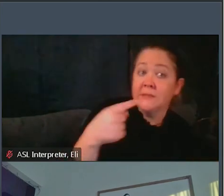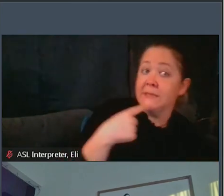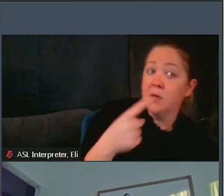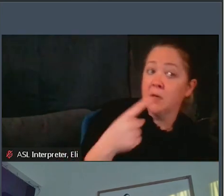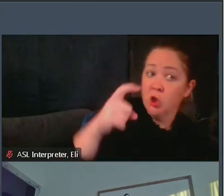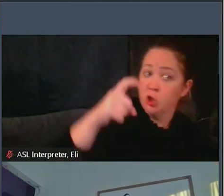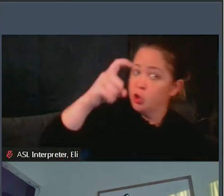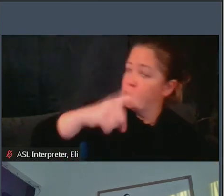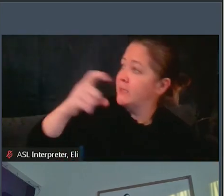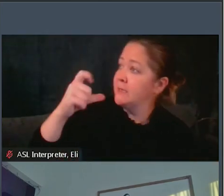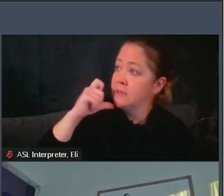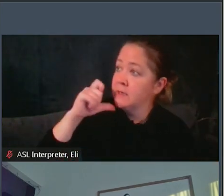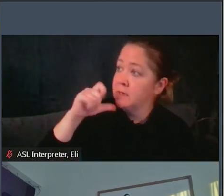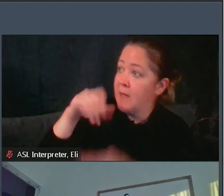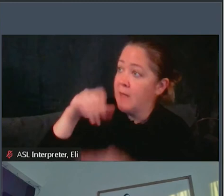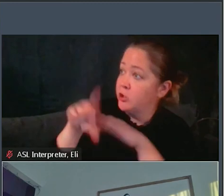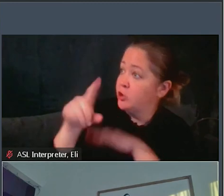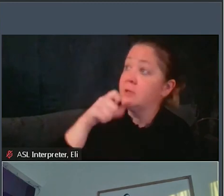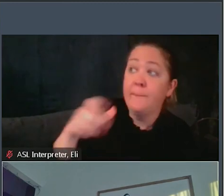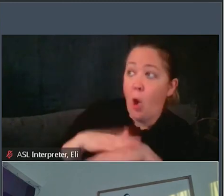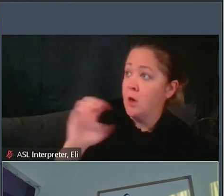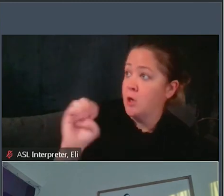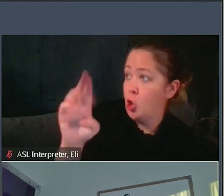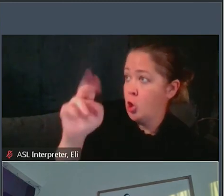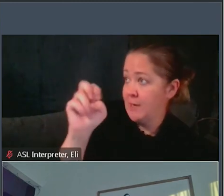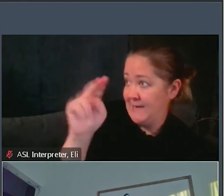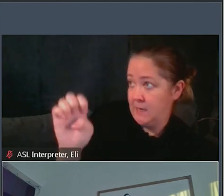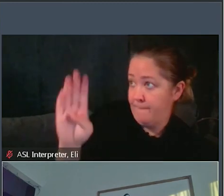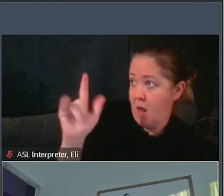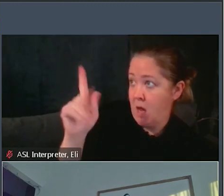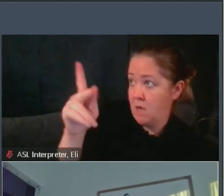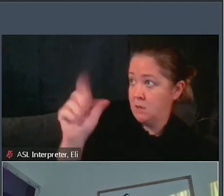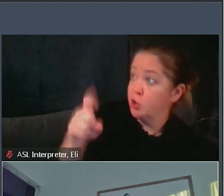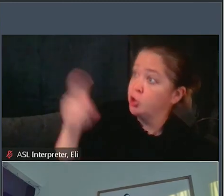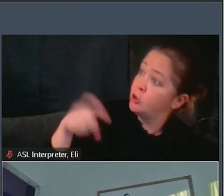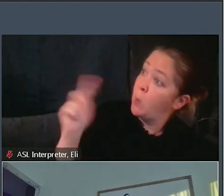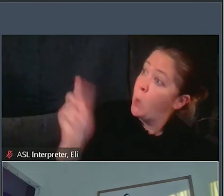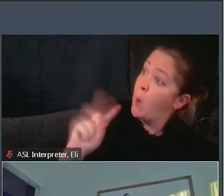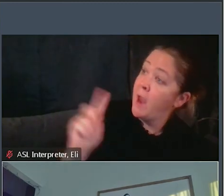but it should be where. It should just be straight off of Addison road,